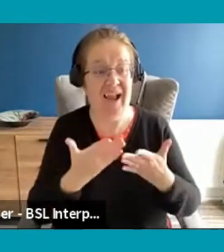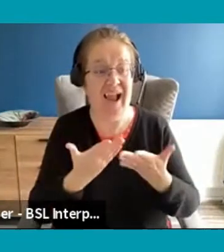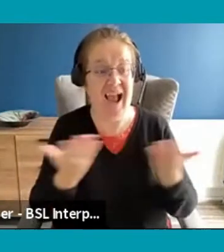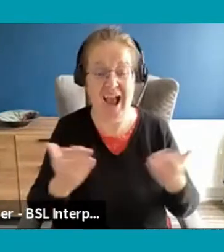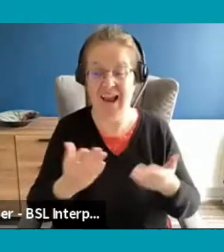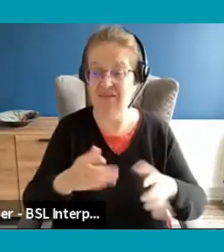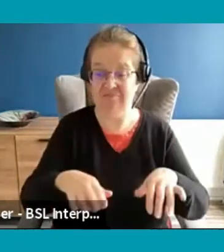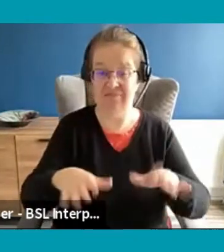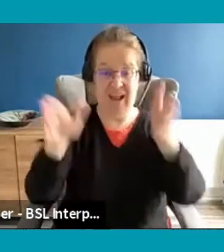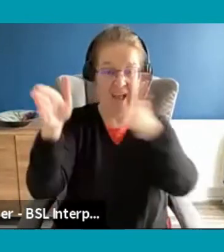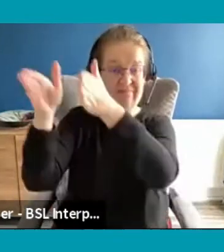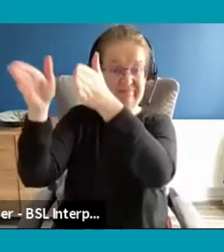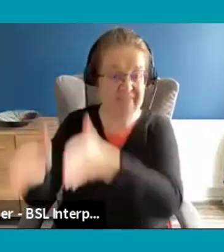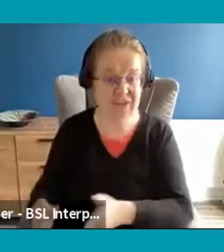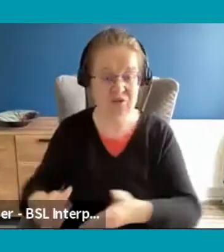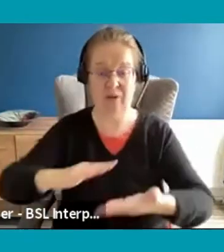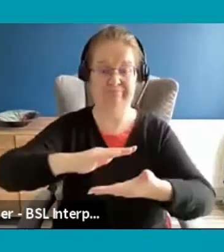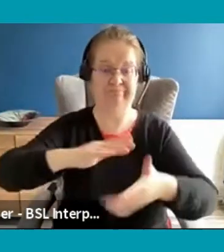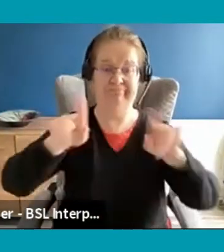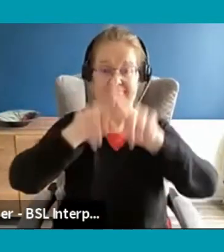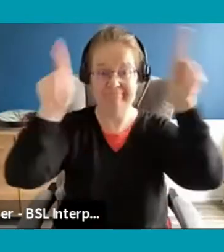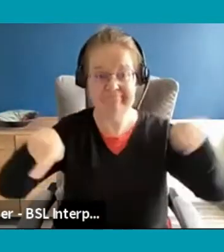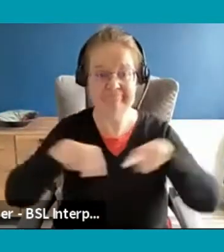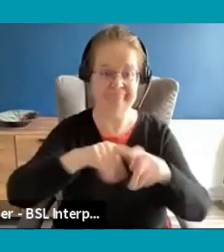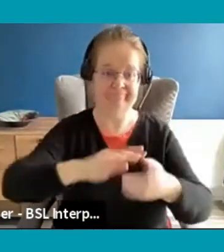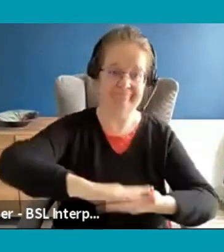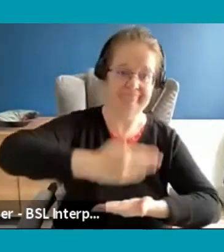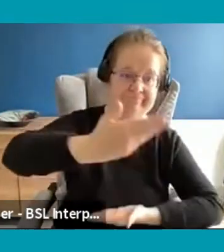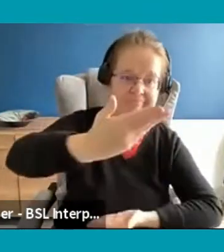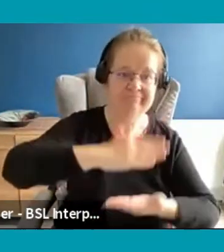you know the PC and the laptop team. People taking care of mobile phones.